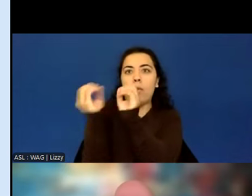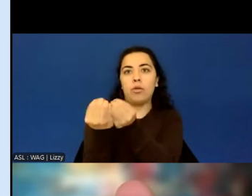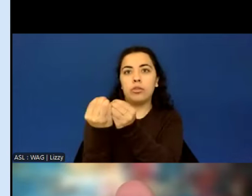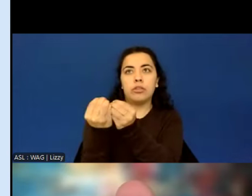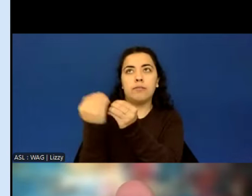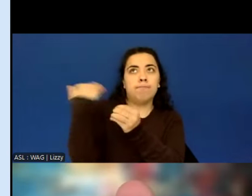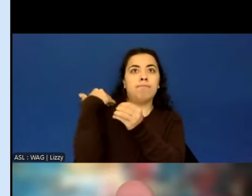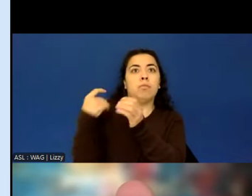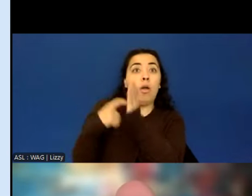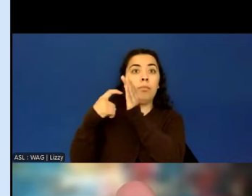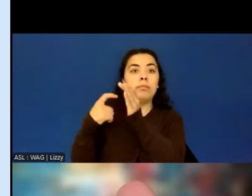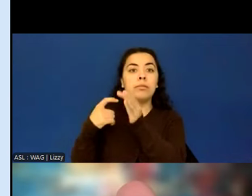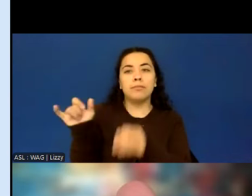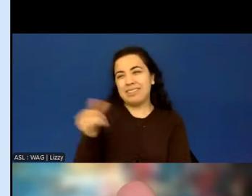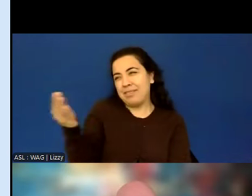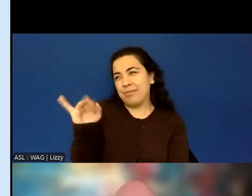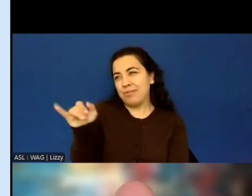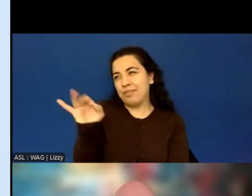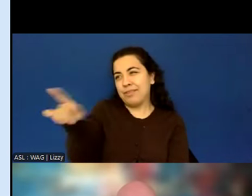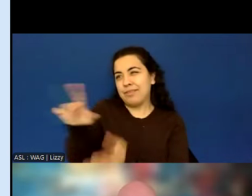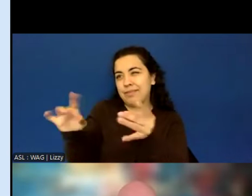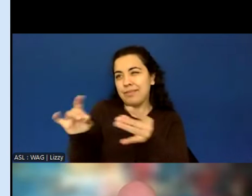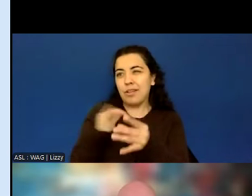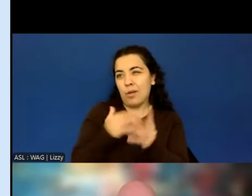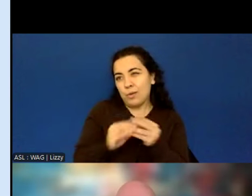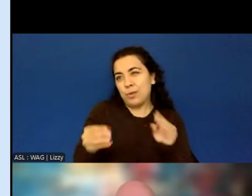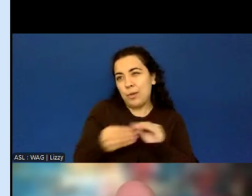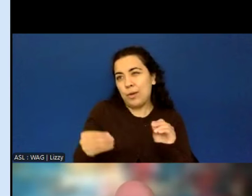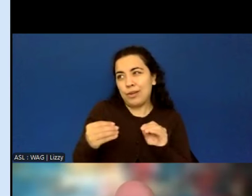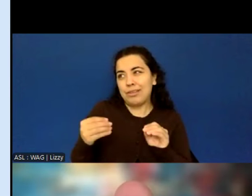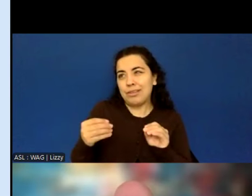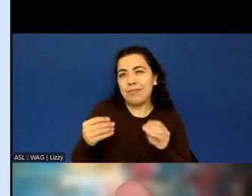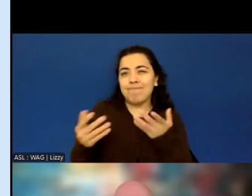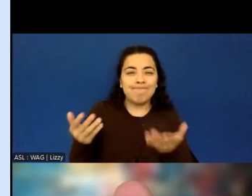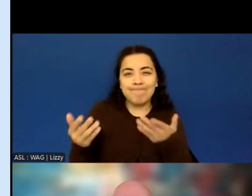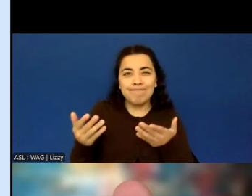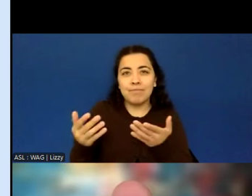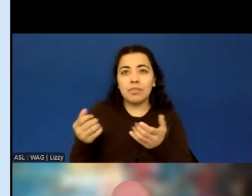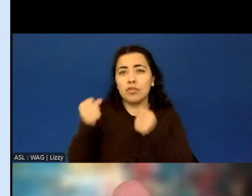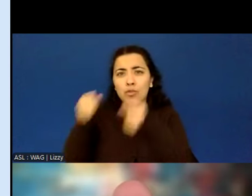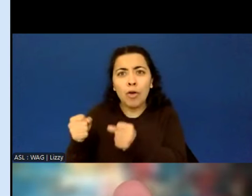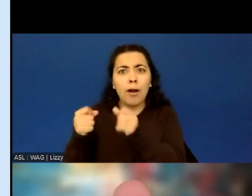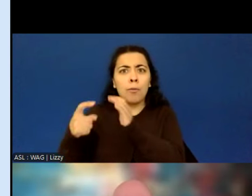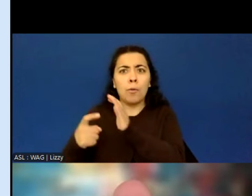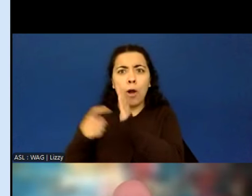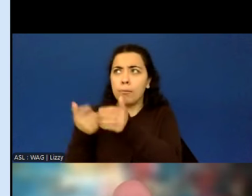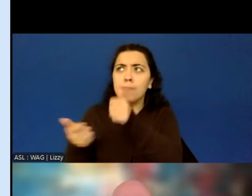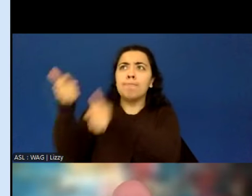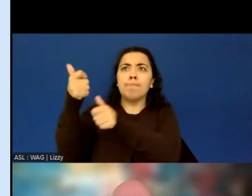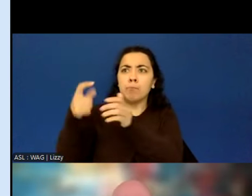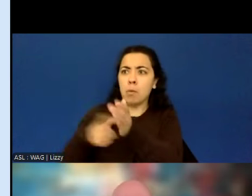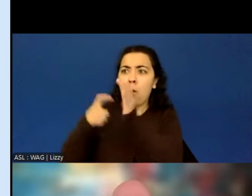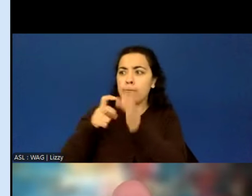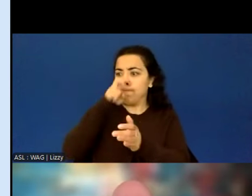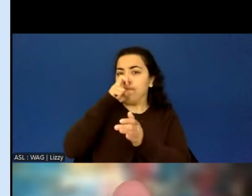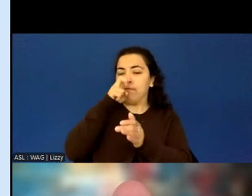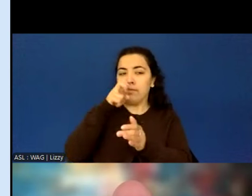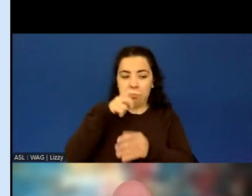like Jeff said in our story, despite that strong requirement, the progress wasn't good because